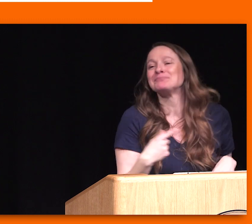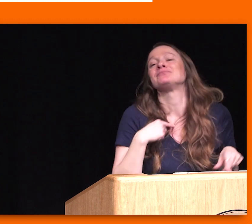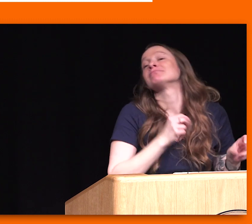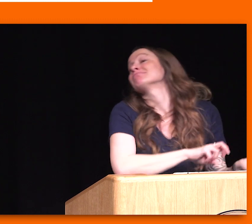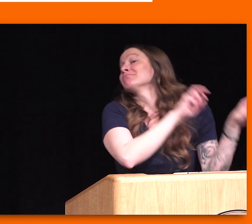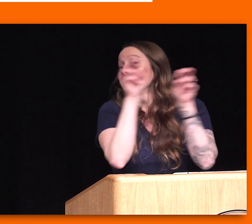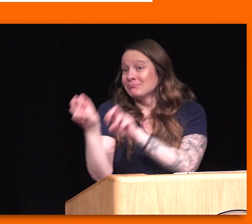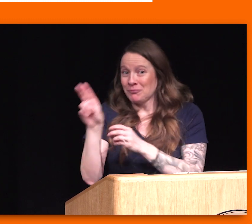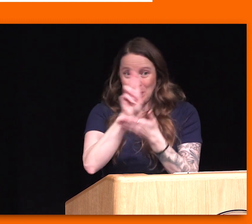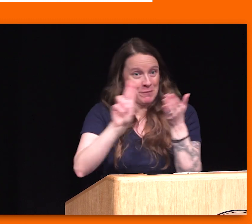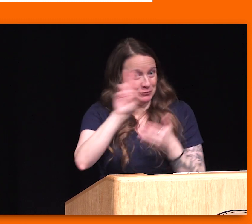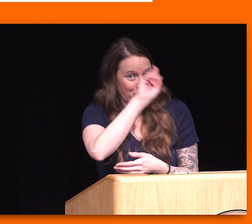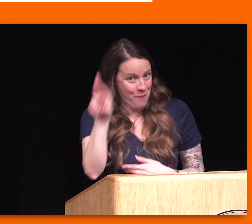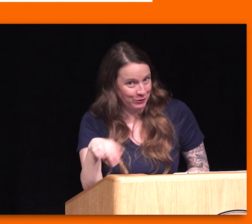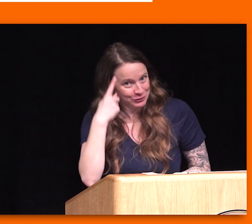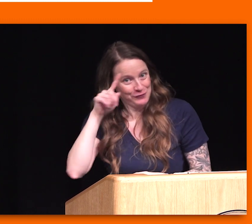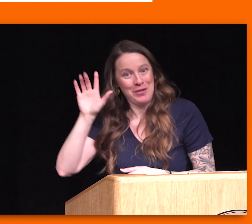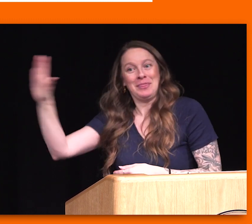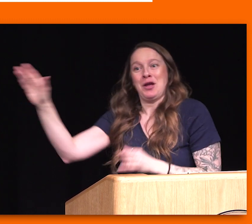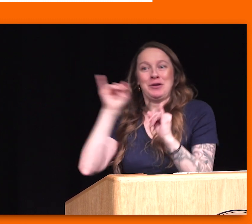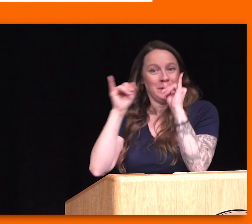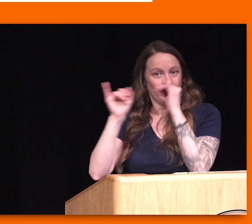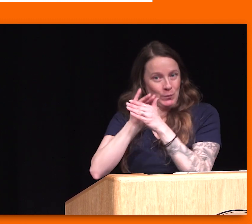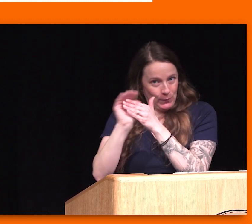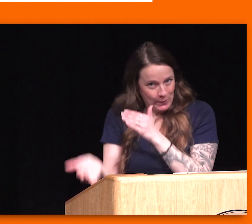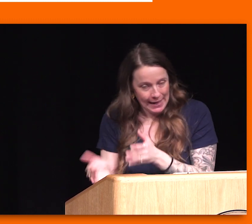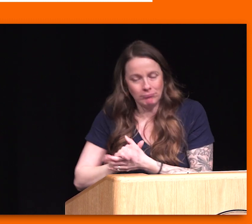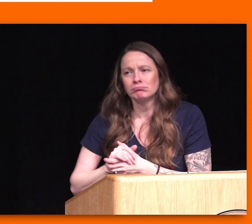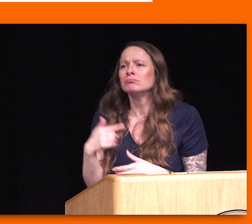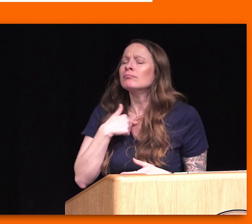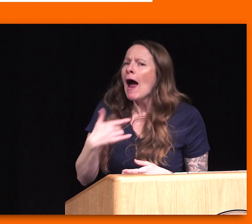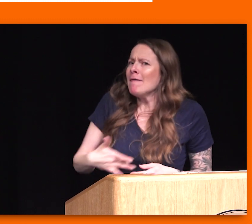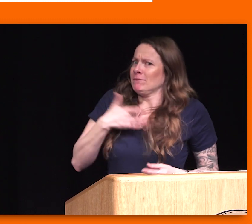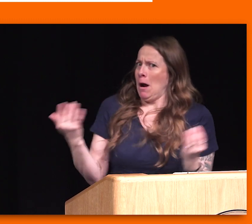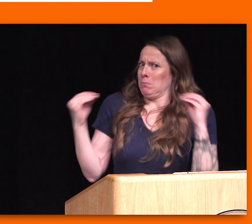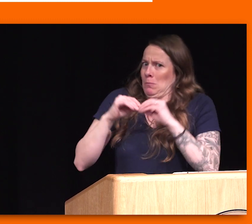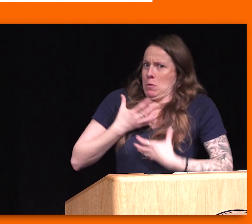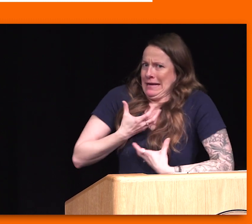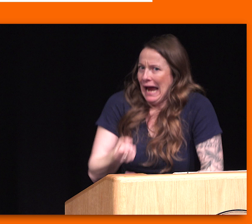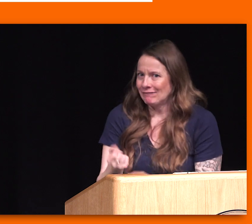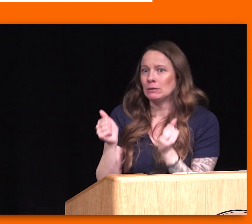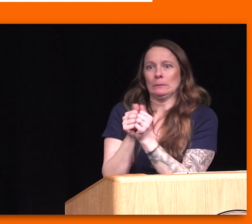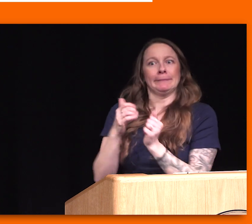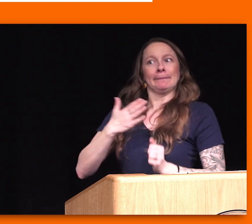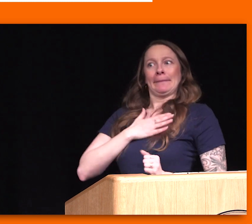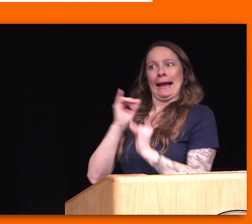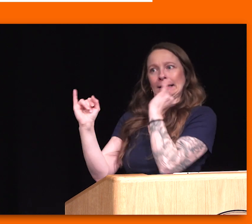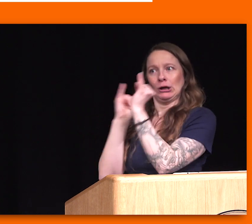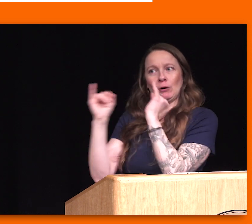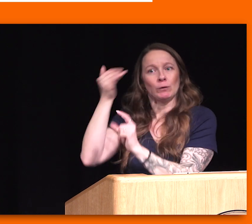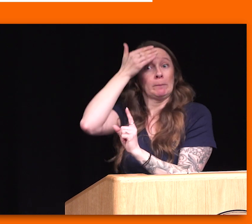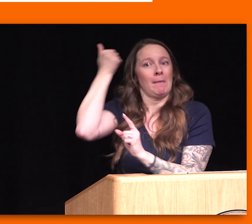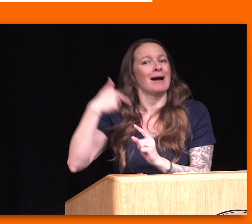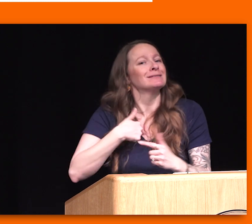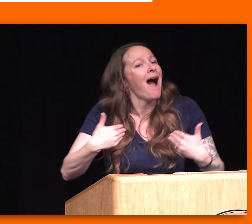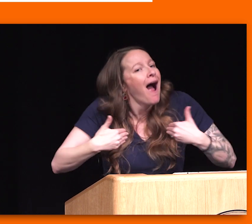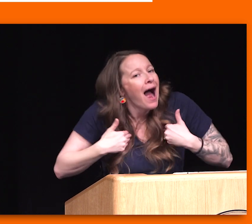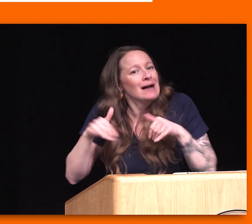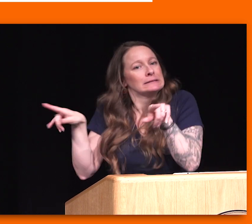So, that was my interview weekend at the University of Arizona, and then I went to the interview weekend at the University of Rochester after that. I felt a lot more confident at that point